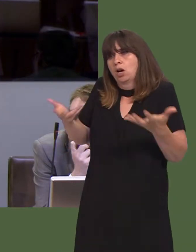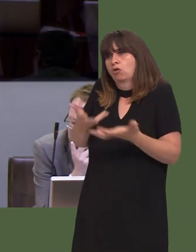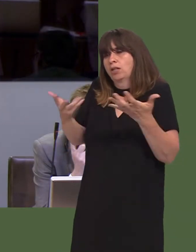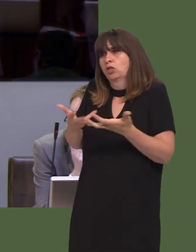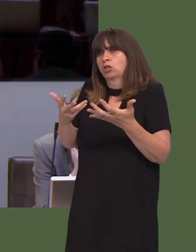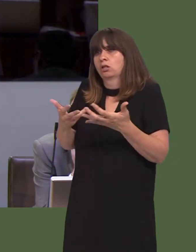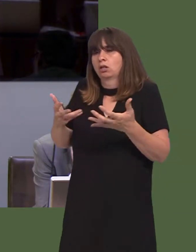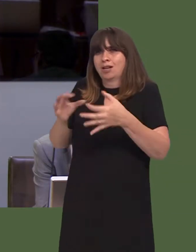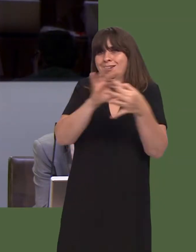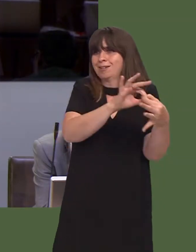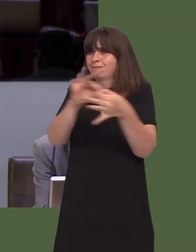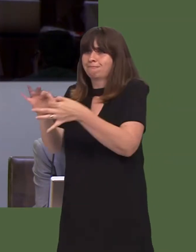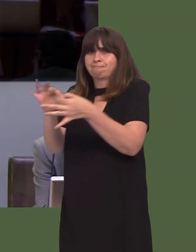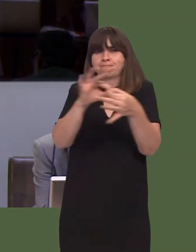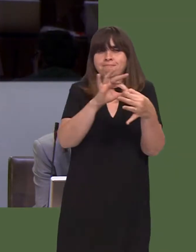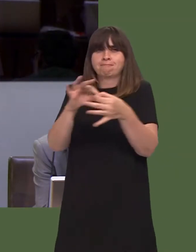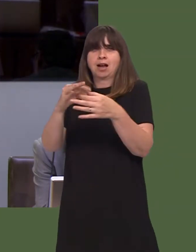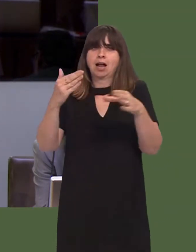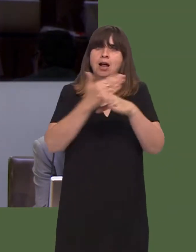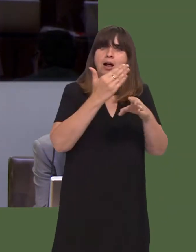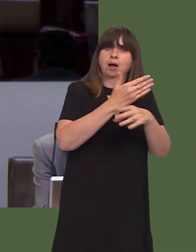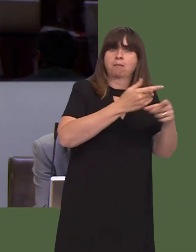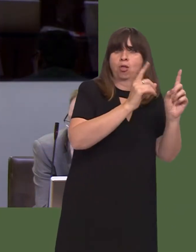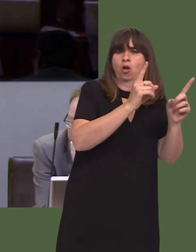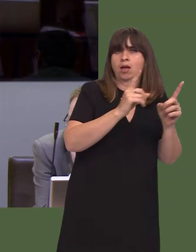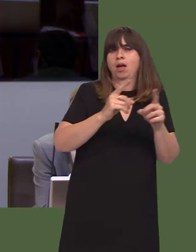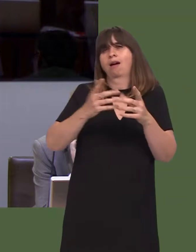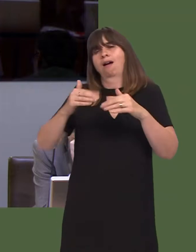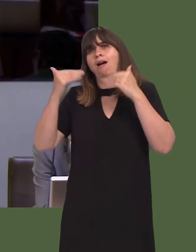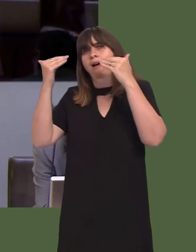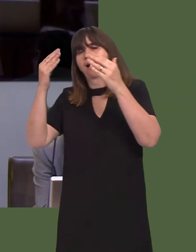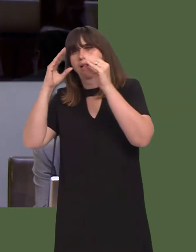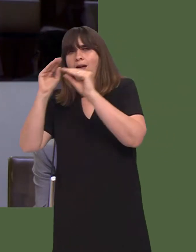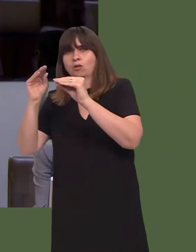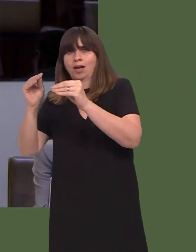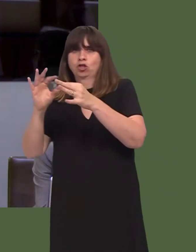co-operation between employers, employersí organisations and further and higher education